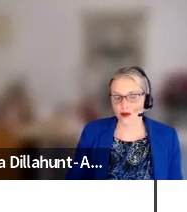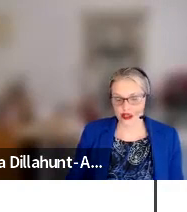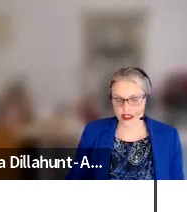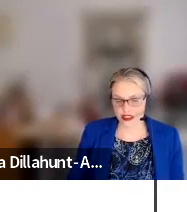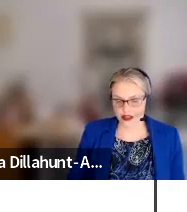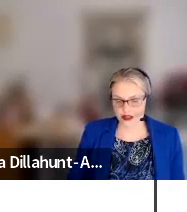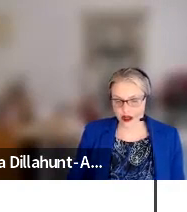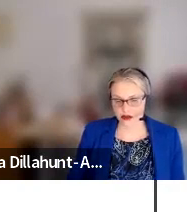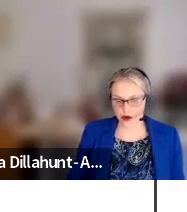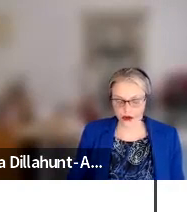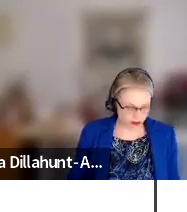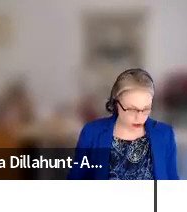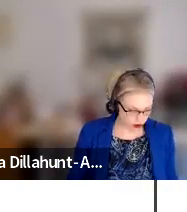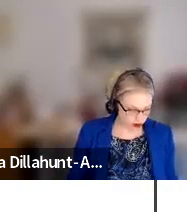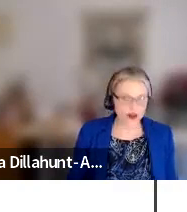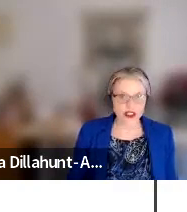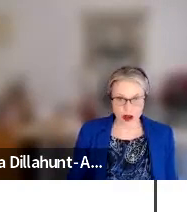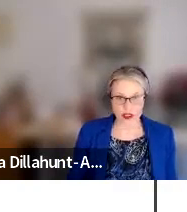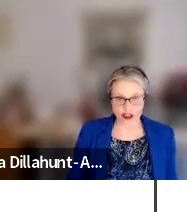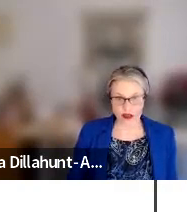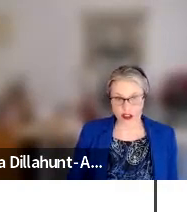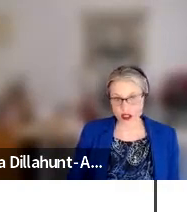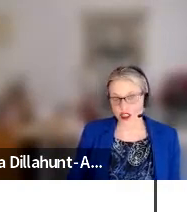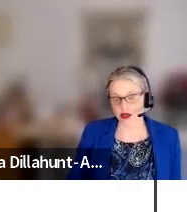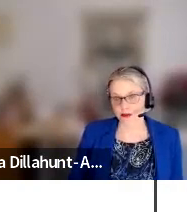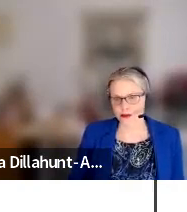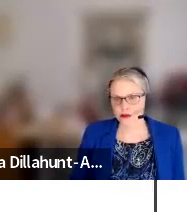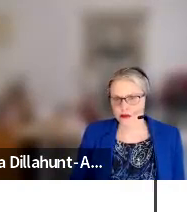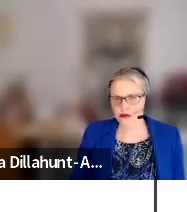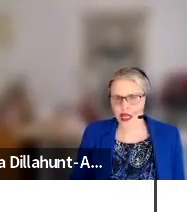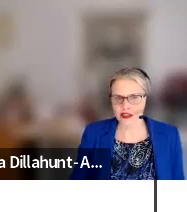But, it is vocal rehab for this population that we just talked about.